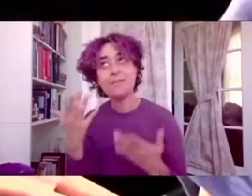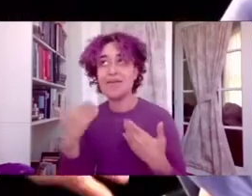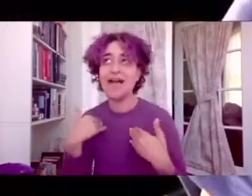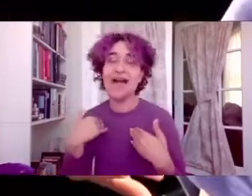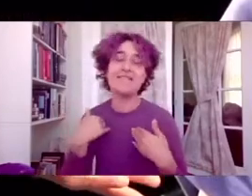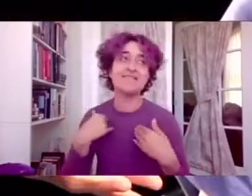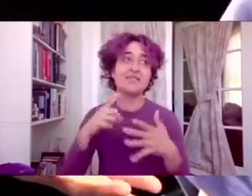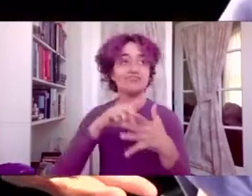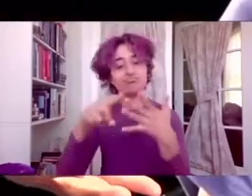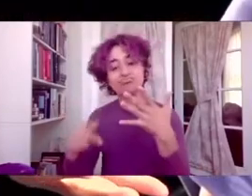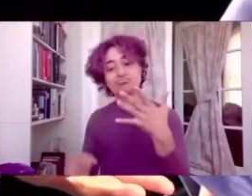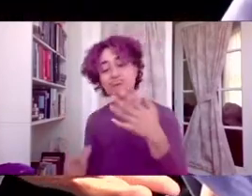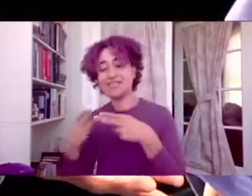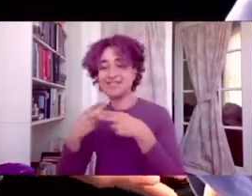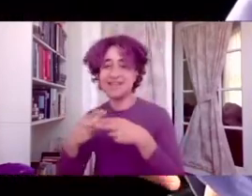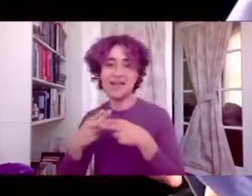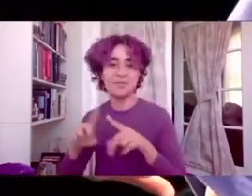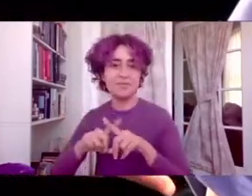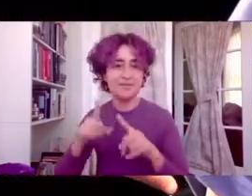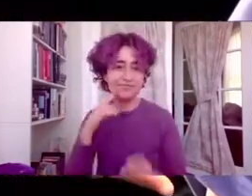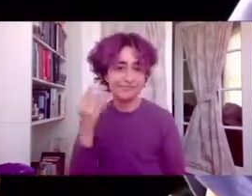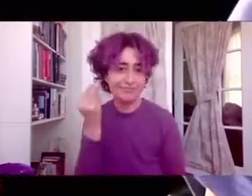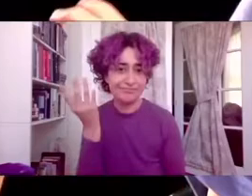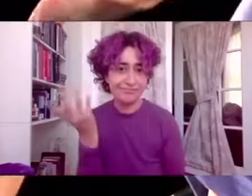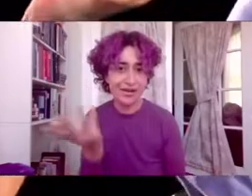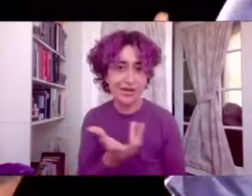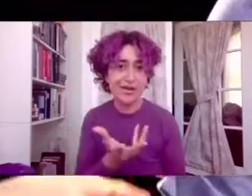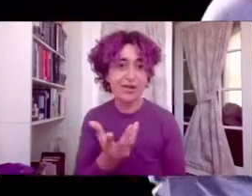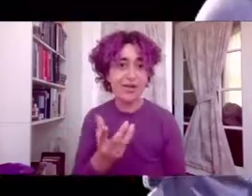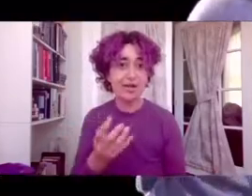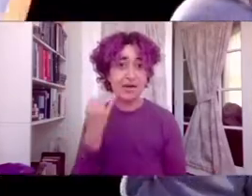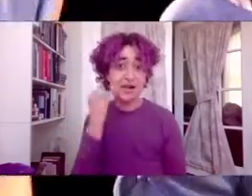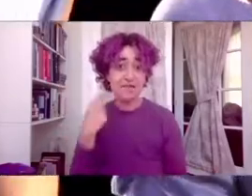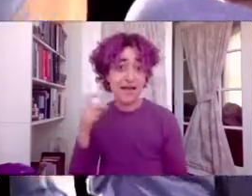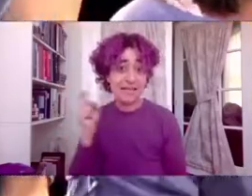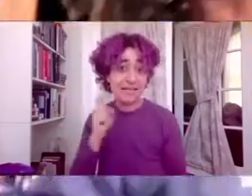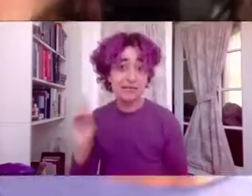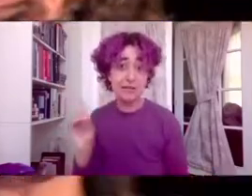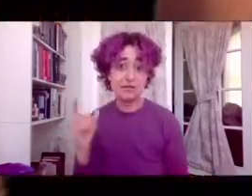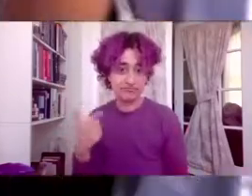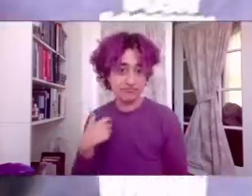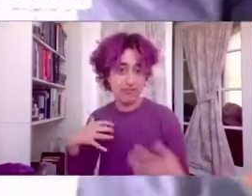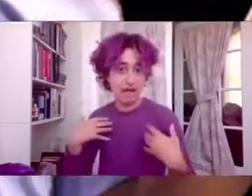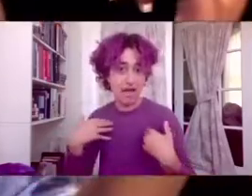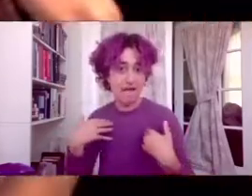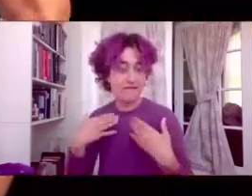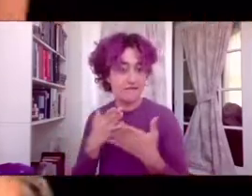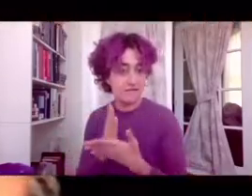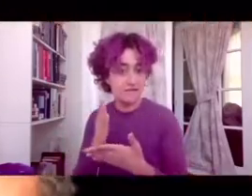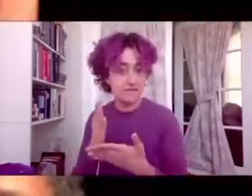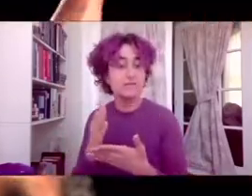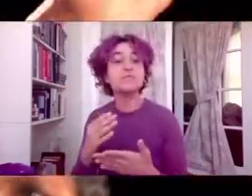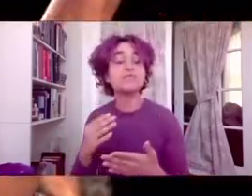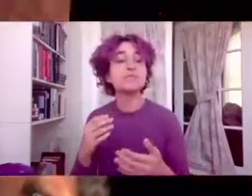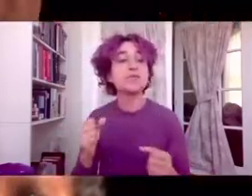but I don't really care. As long as I get what I need. Wait a minute, wait a minute. So, y'all mean to tell me the democracy